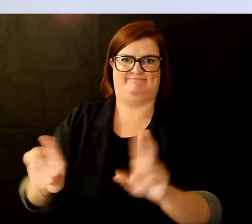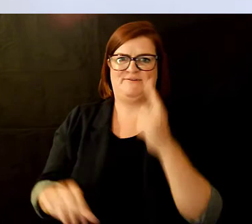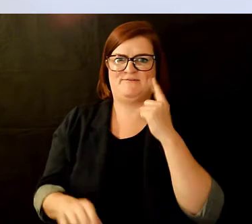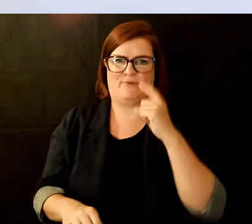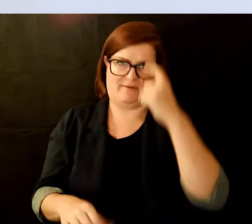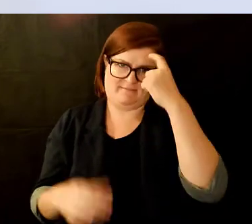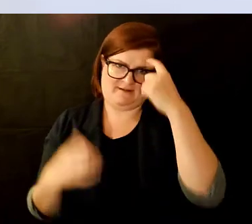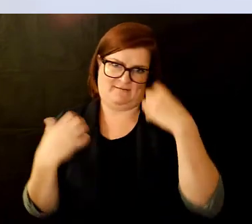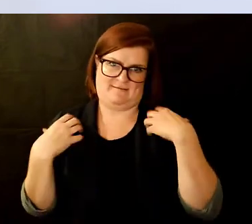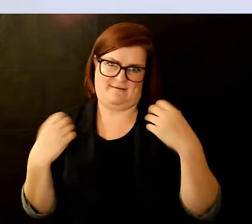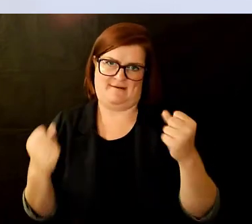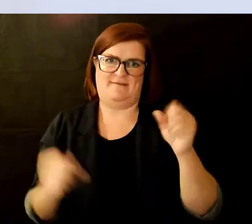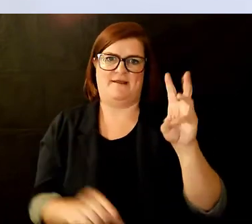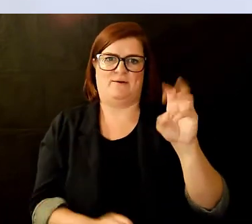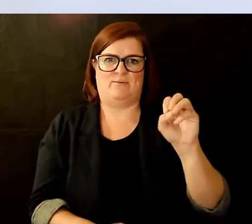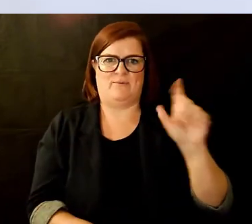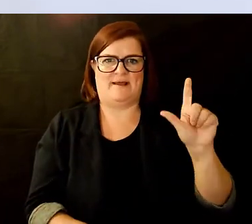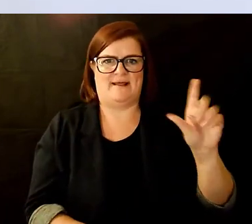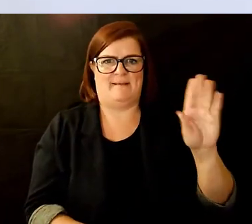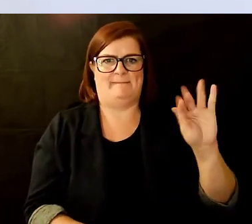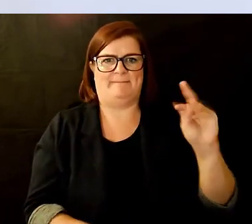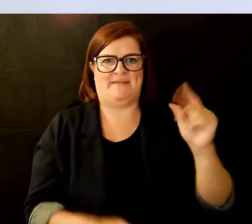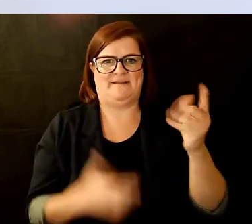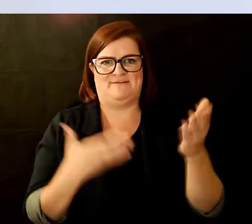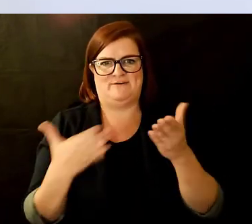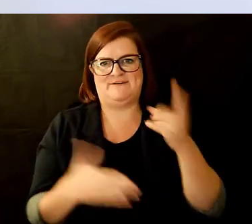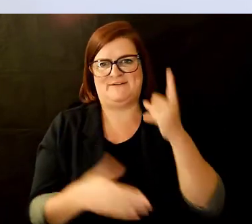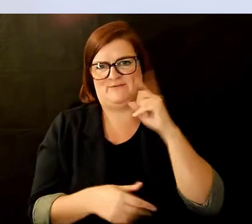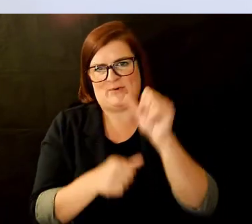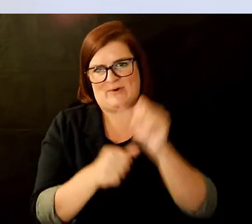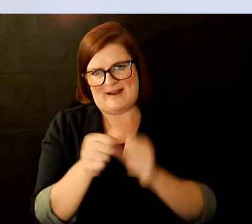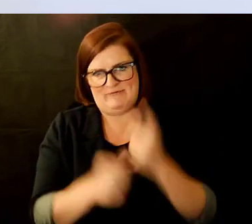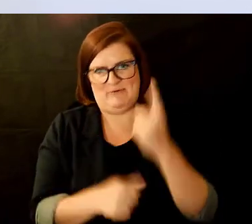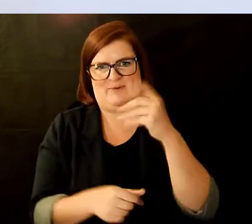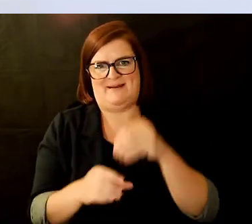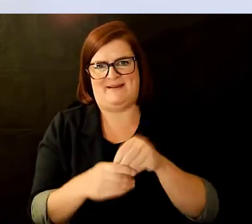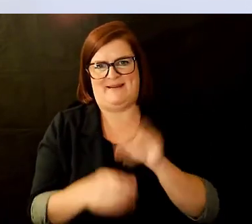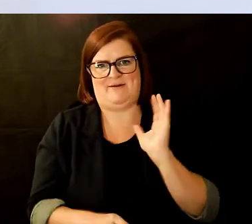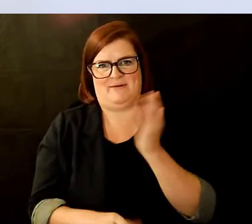for everyone in our community.